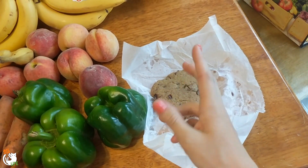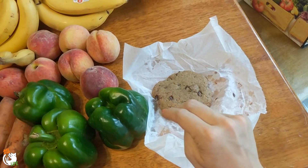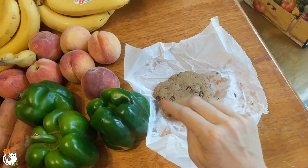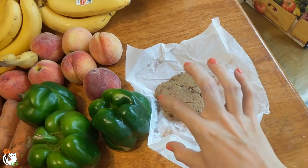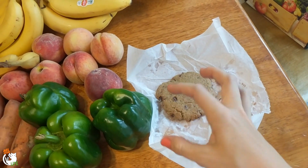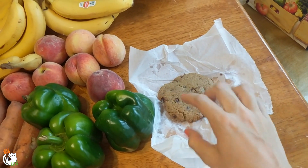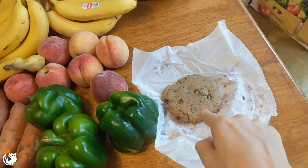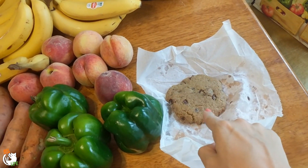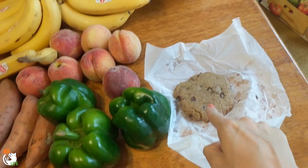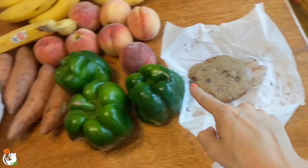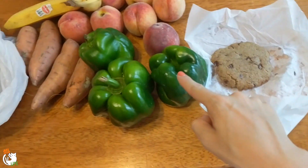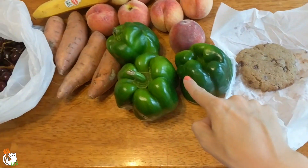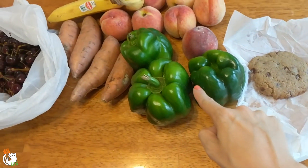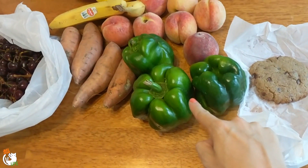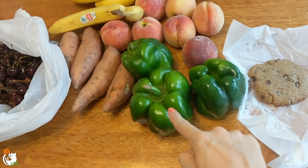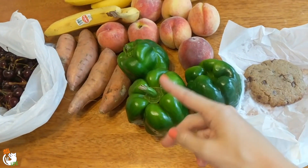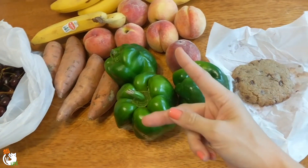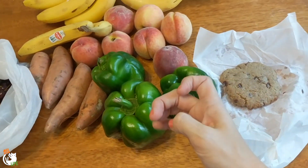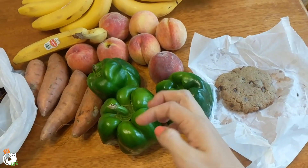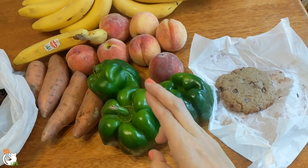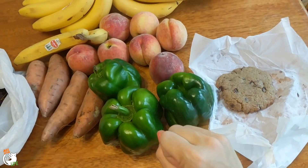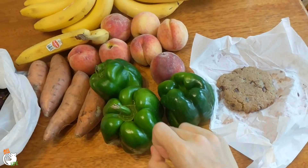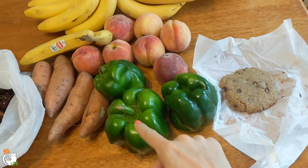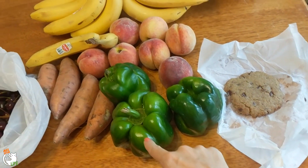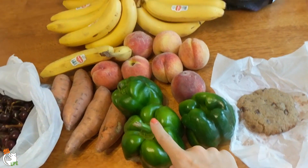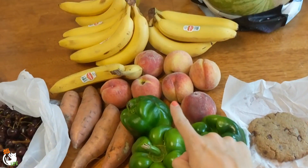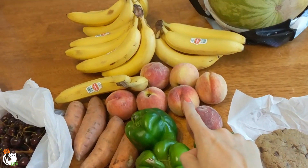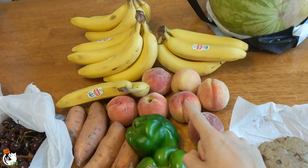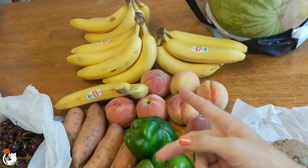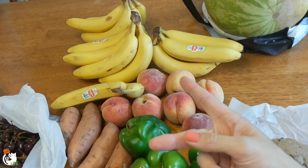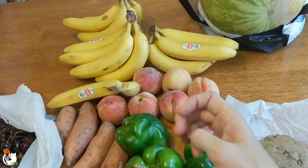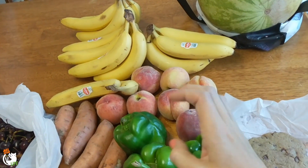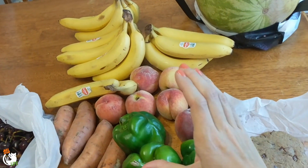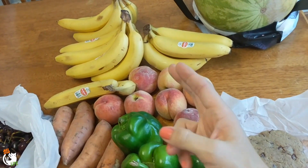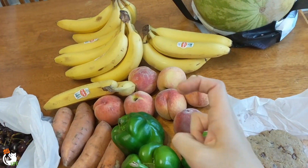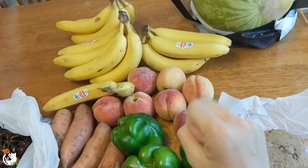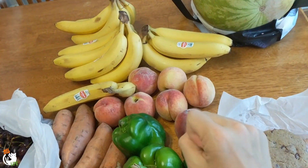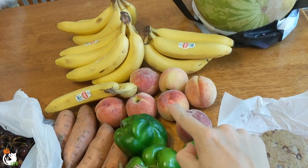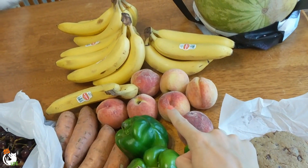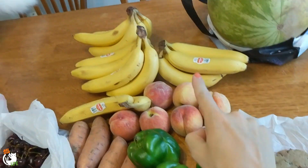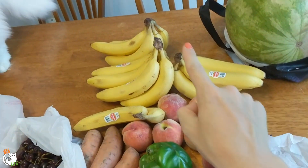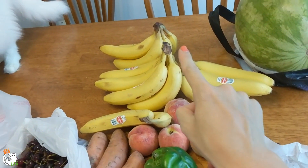Got a vegan cookie. some peppers peaches